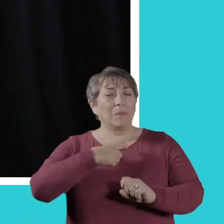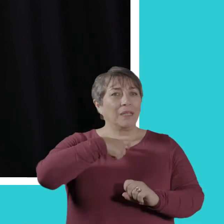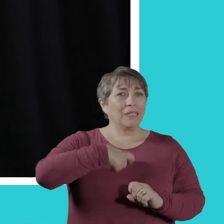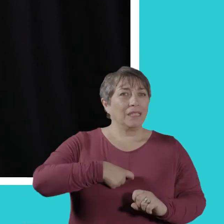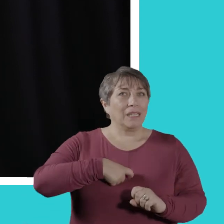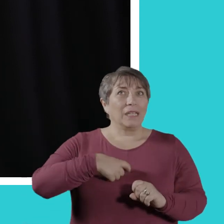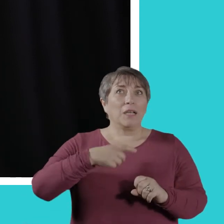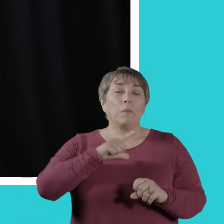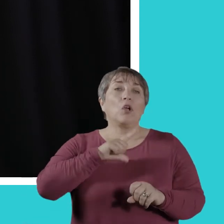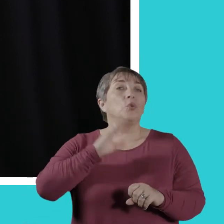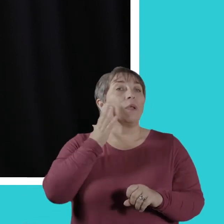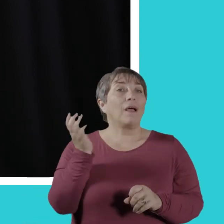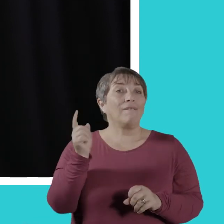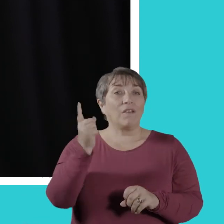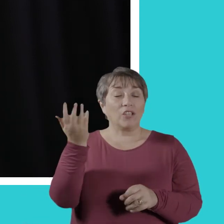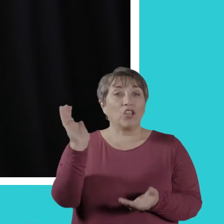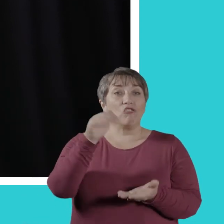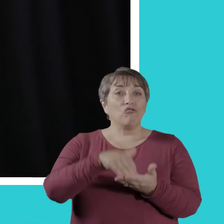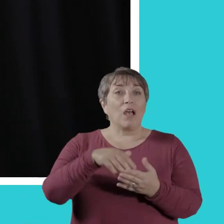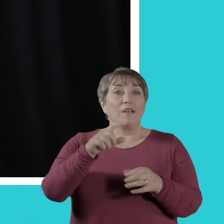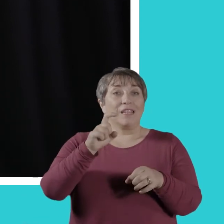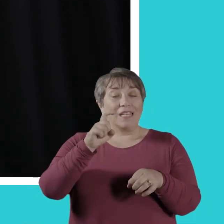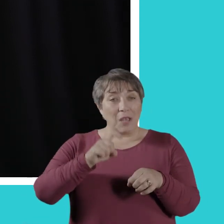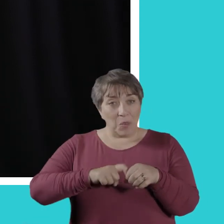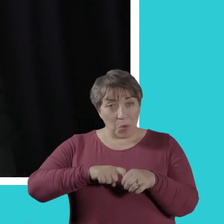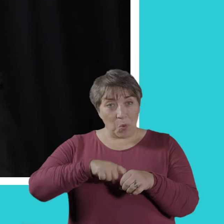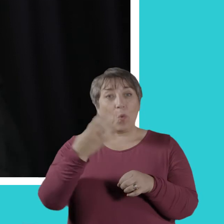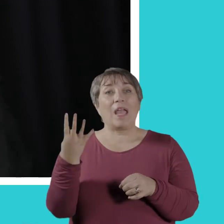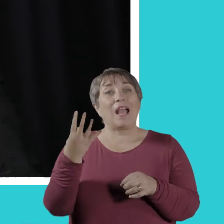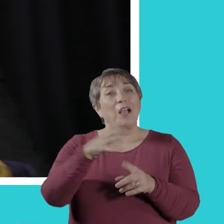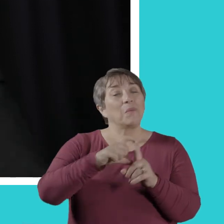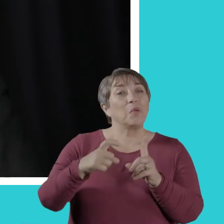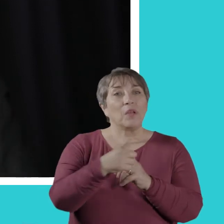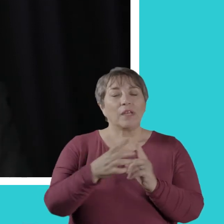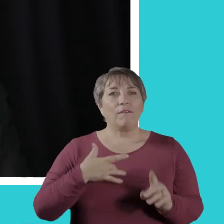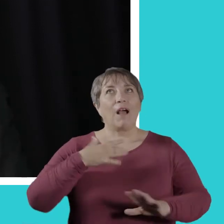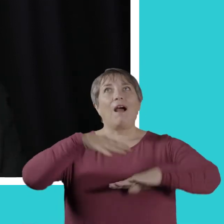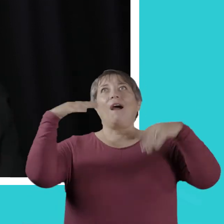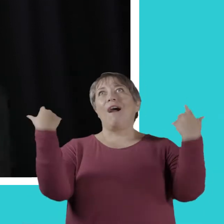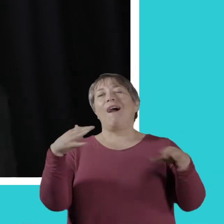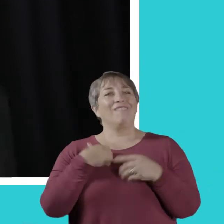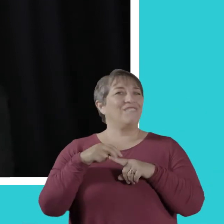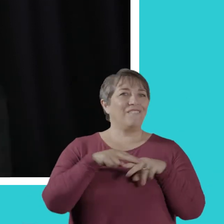queer community I was like oh my days family yeah? And just went with my heart wide open and really